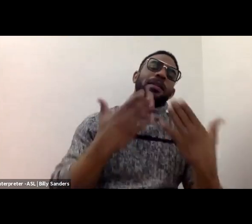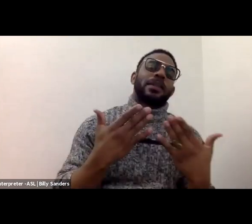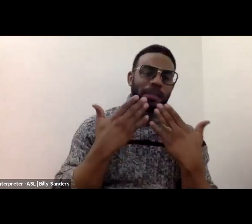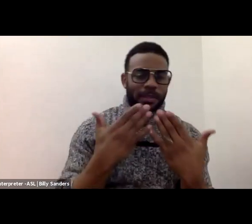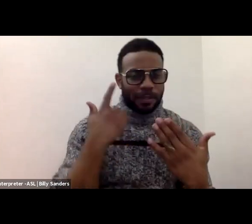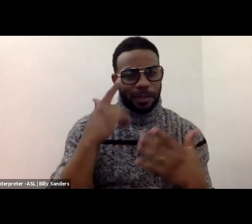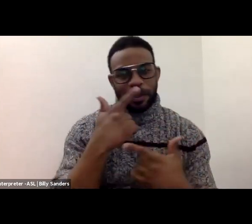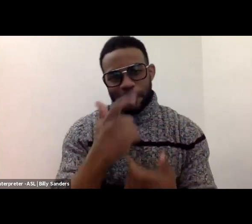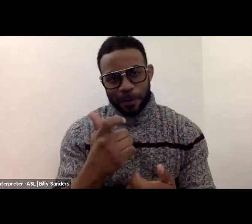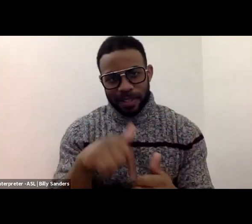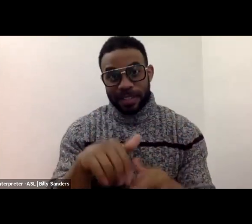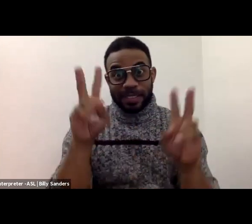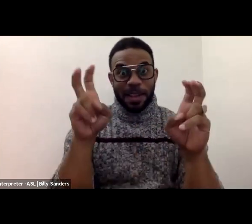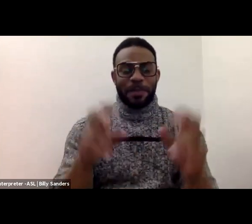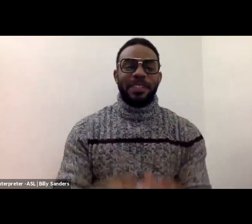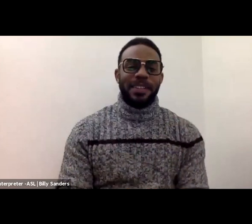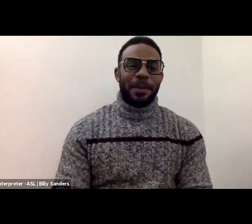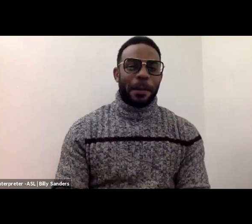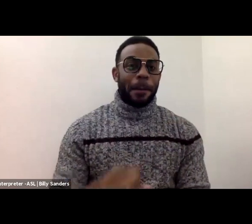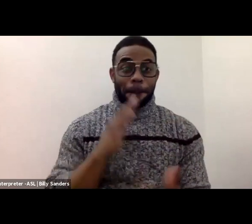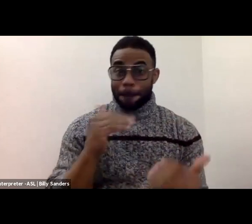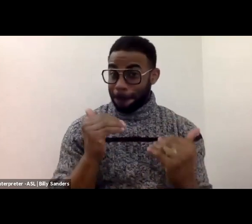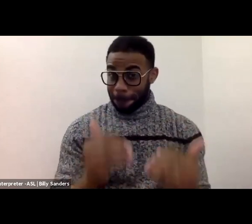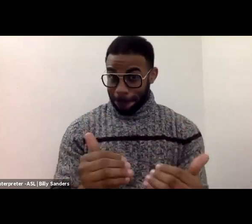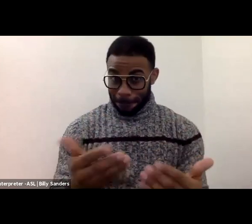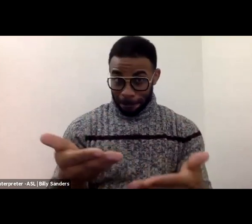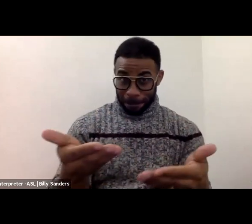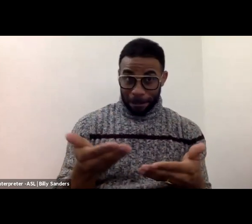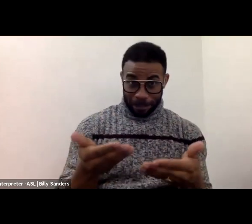your interest in this topic and I will go ahead and invite Maraina in their panelist